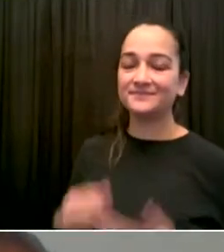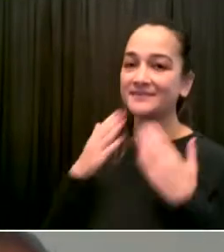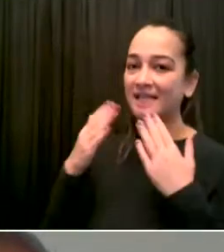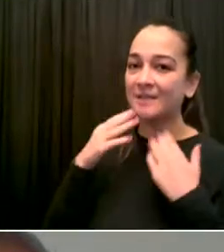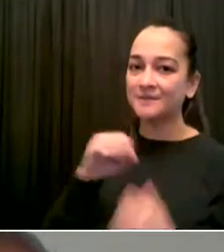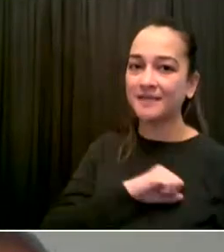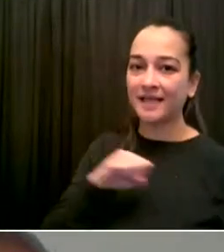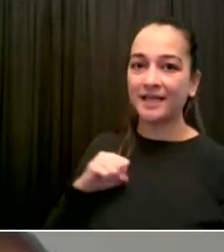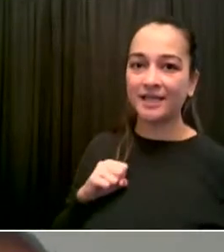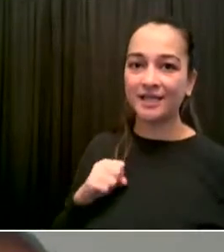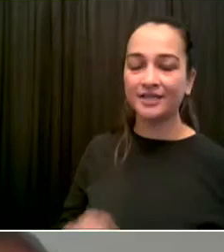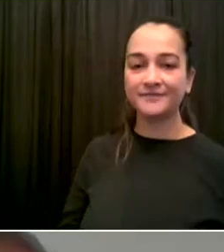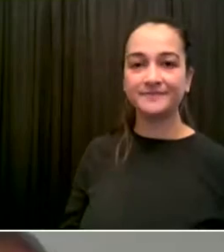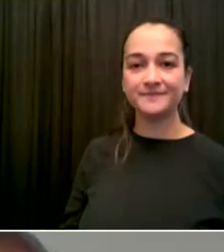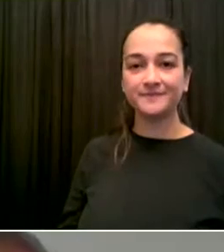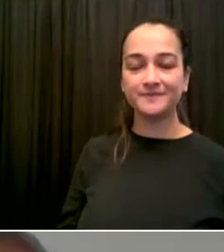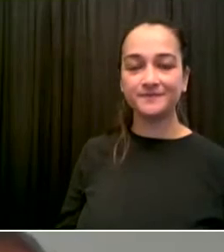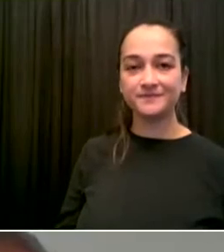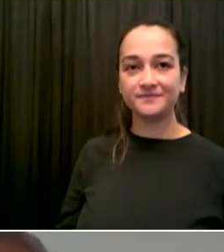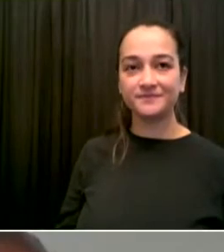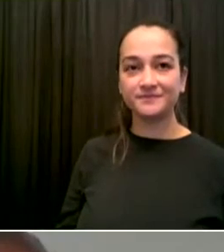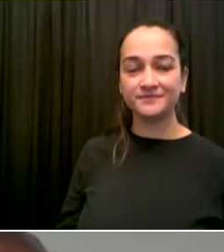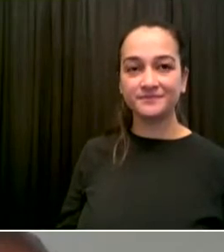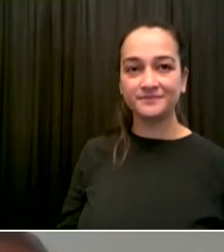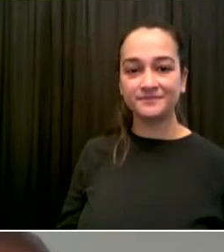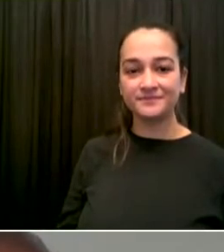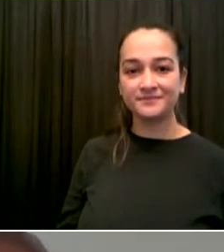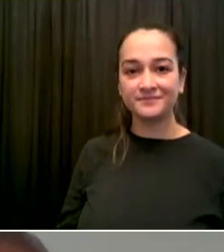CUTTING.